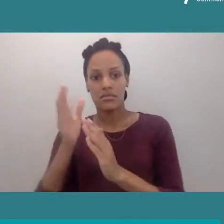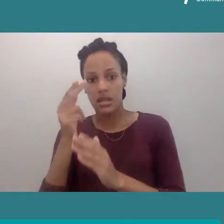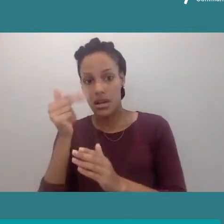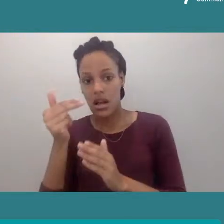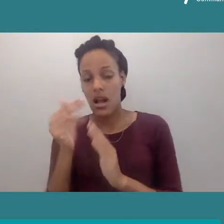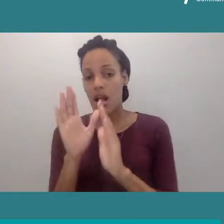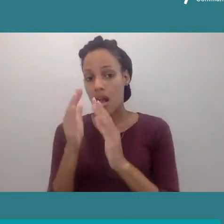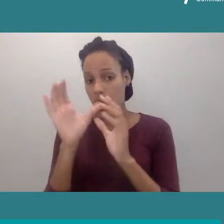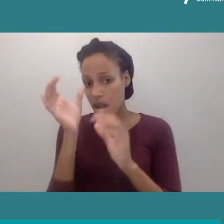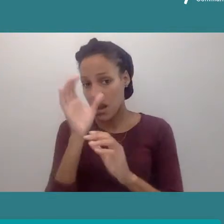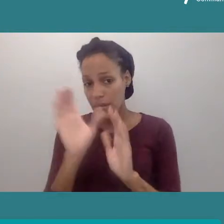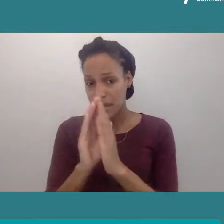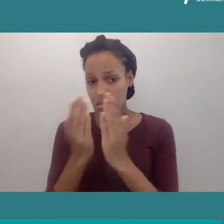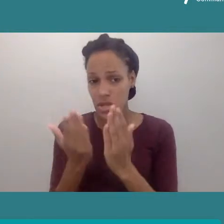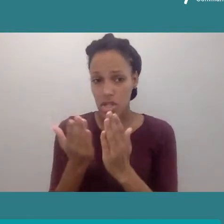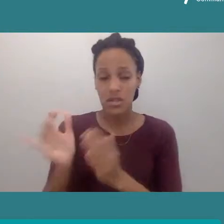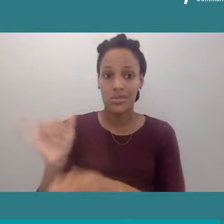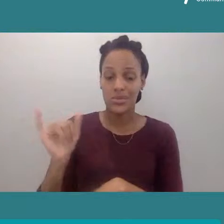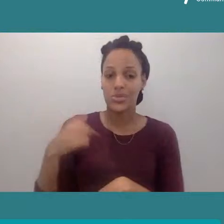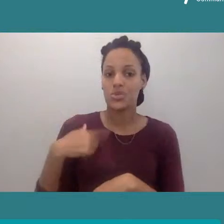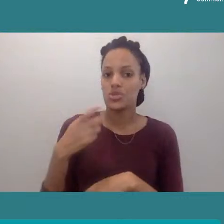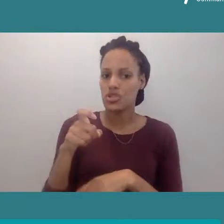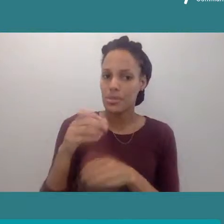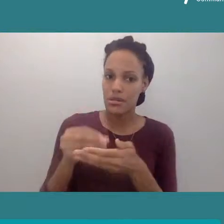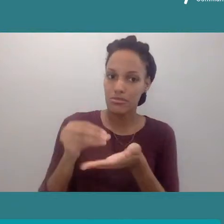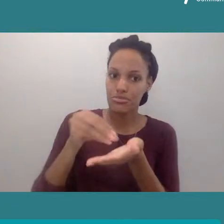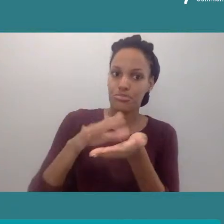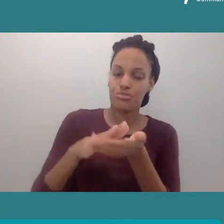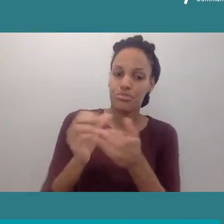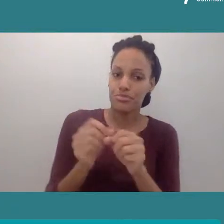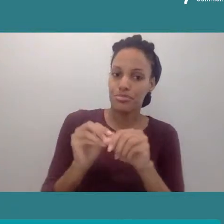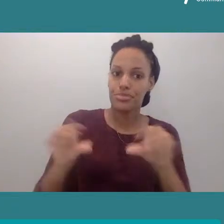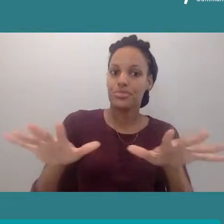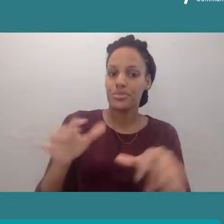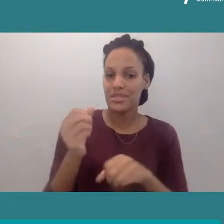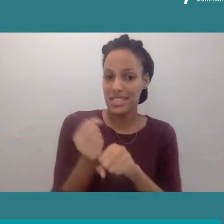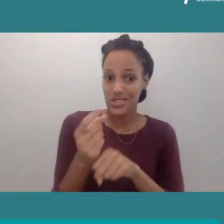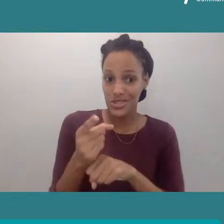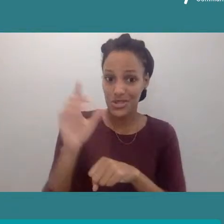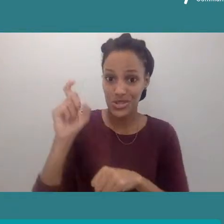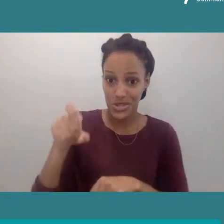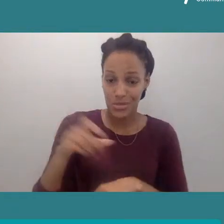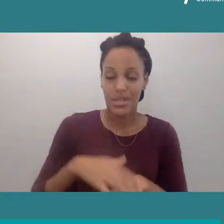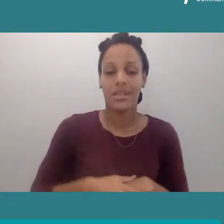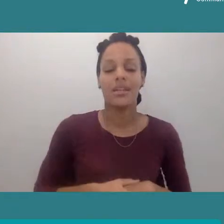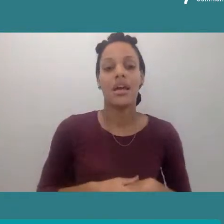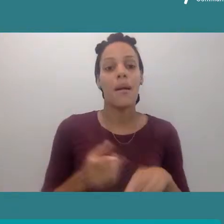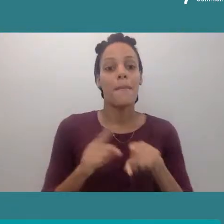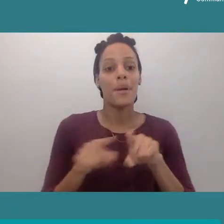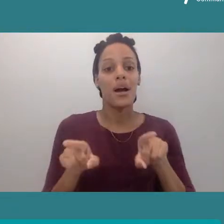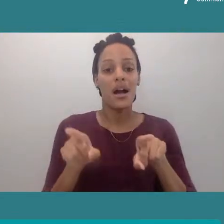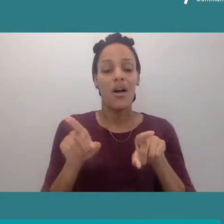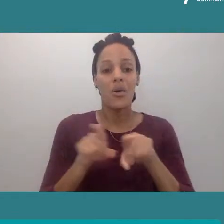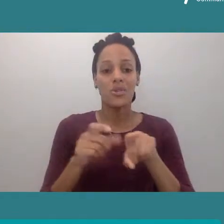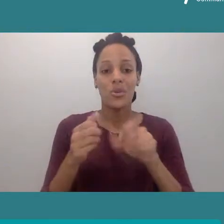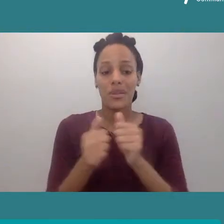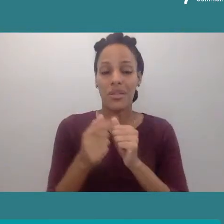next year and I have been able to do a lot of things in comics with the goal of representing,